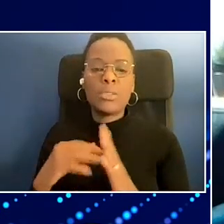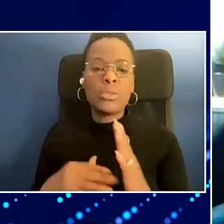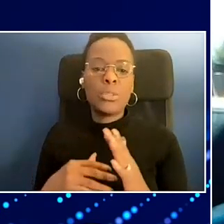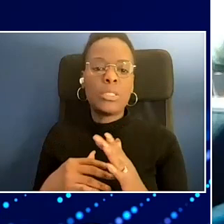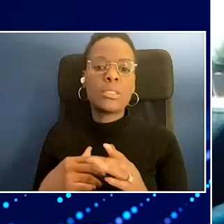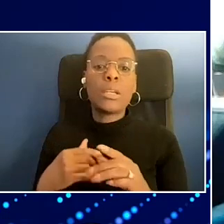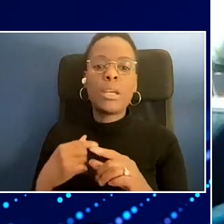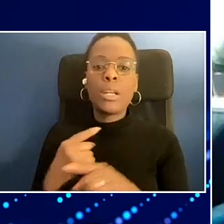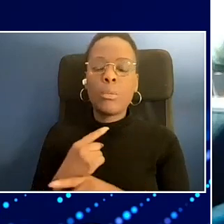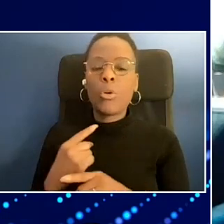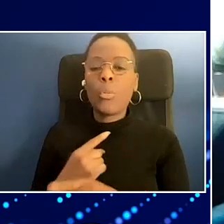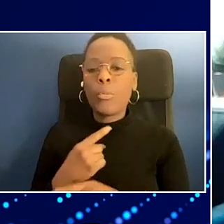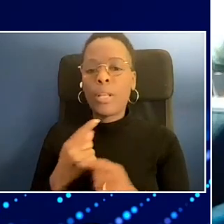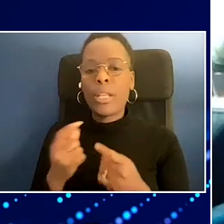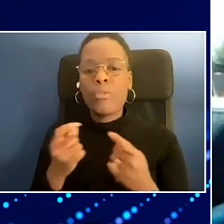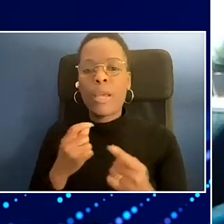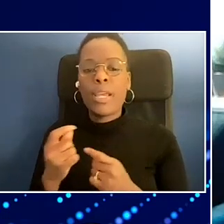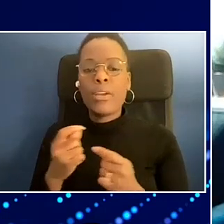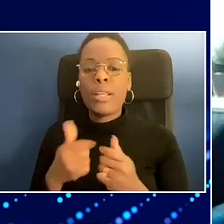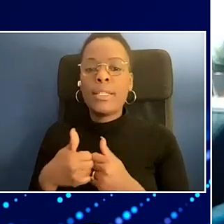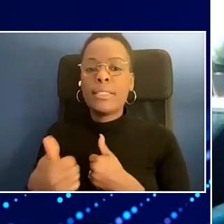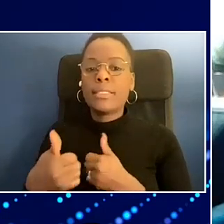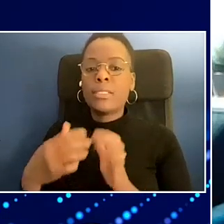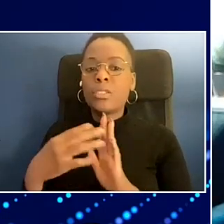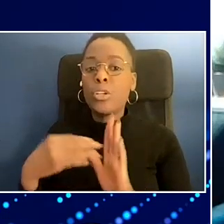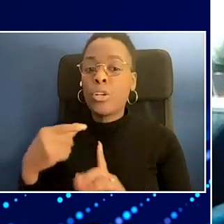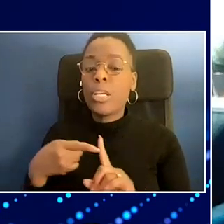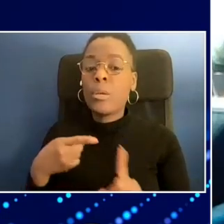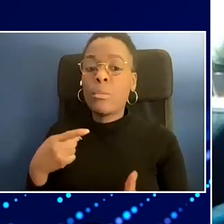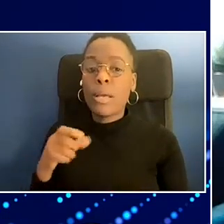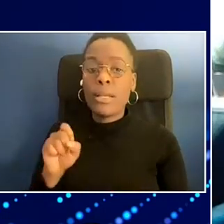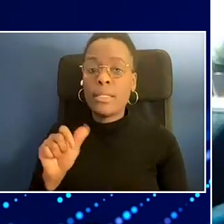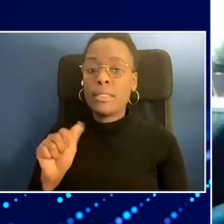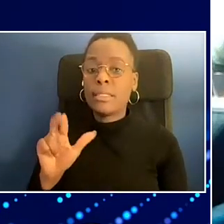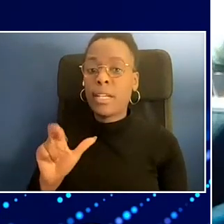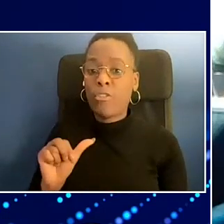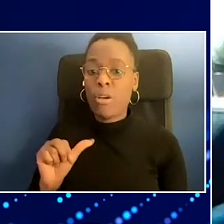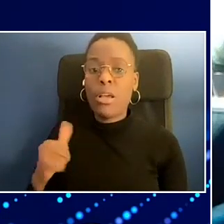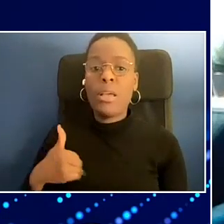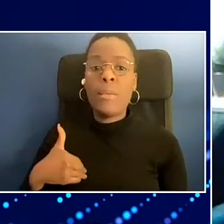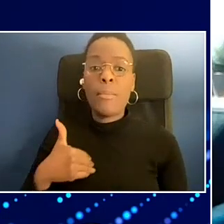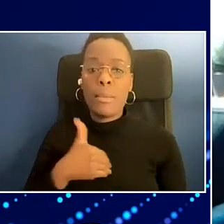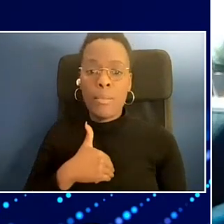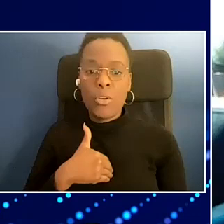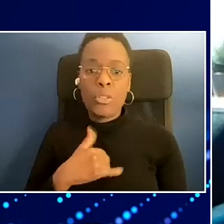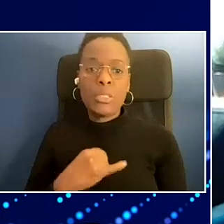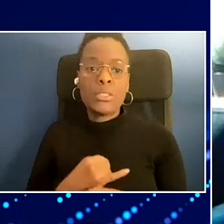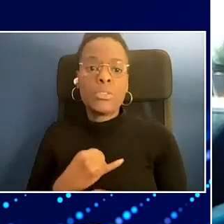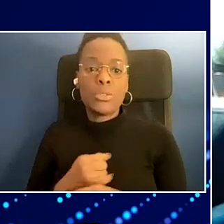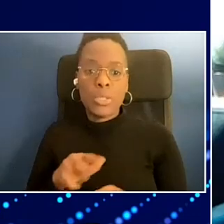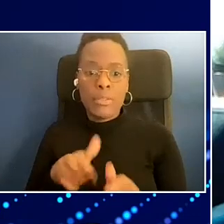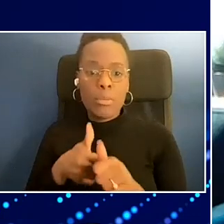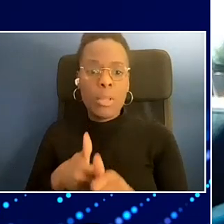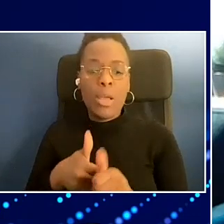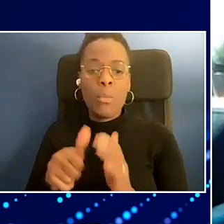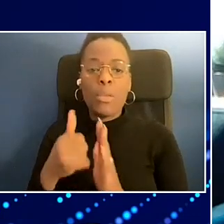comply with state laws regarding the delivery of distance education. States have autonomy over whether they allow out-of-state schools to place